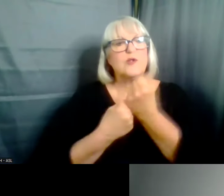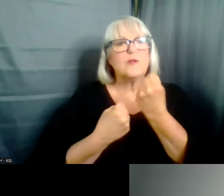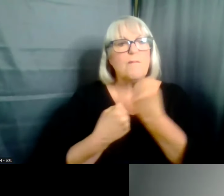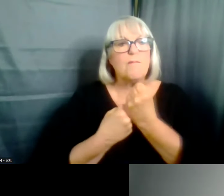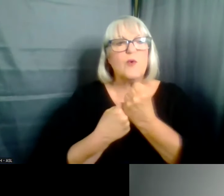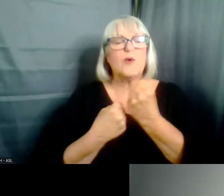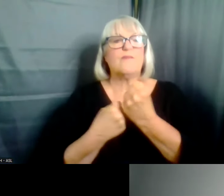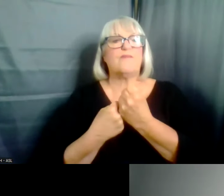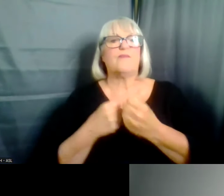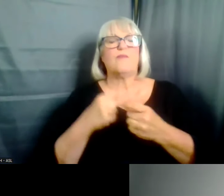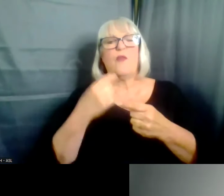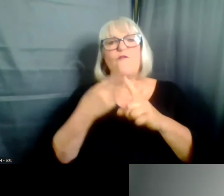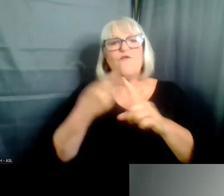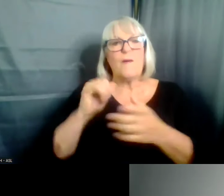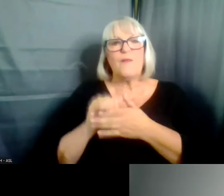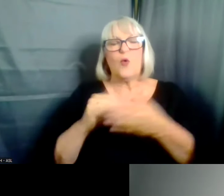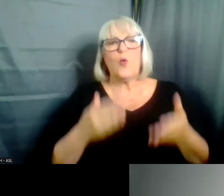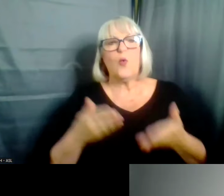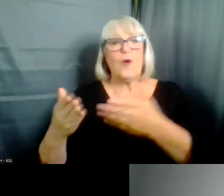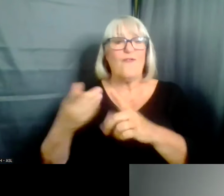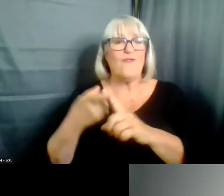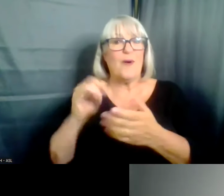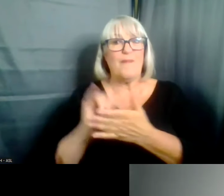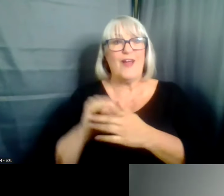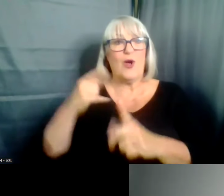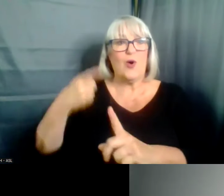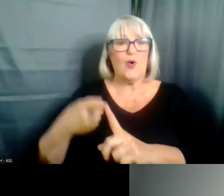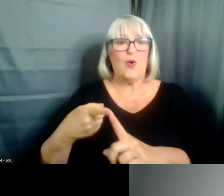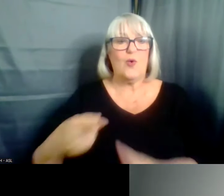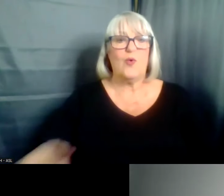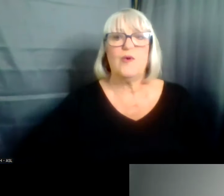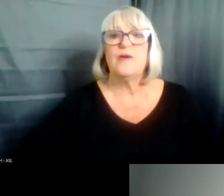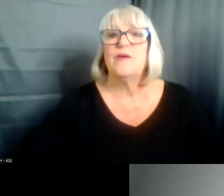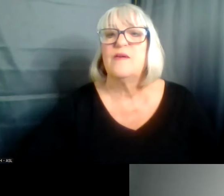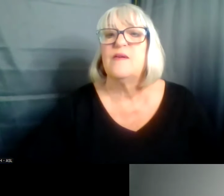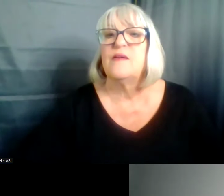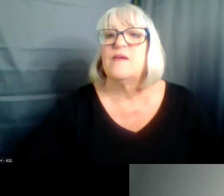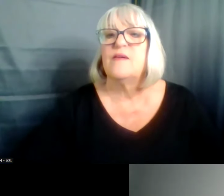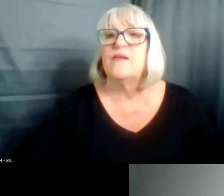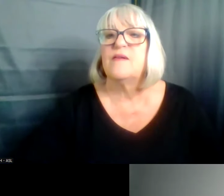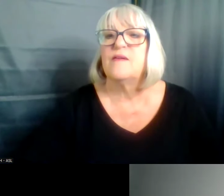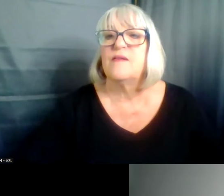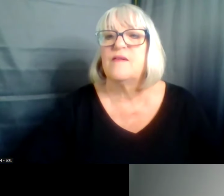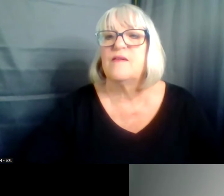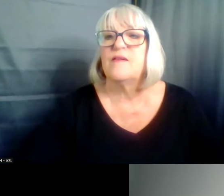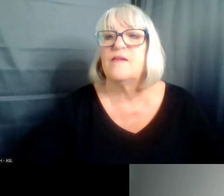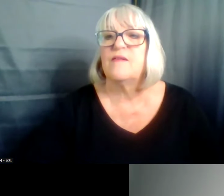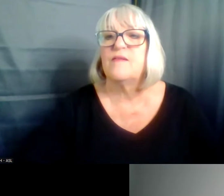come out of that come out of our initiative. Great. Thank you so much for that, Chris.